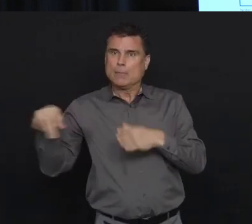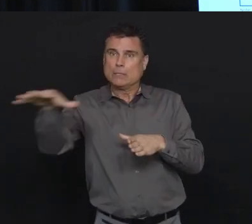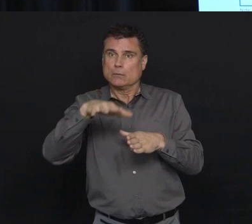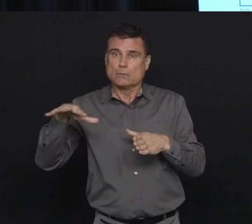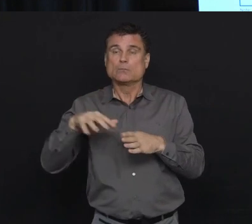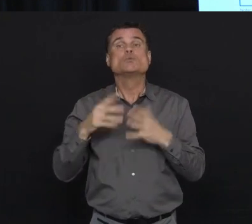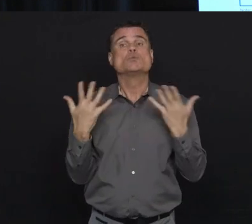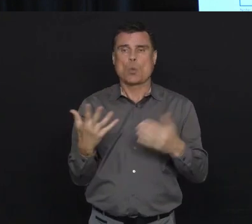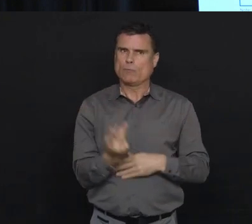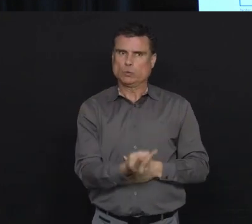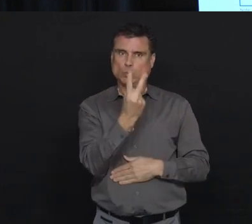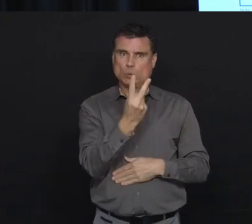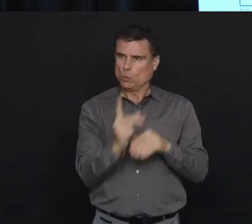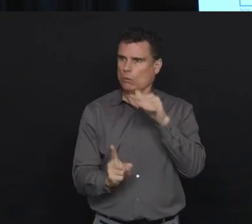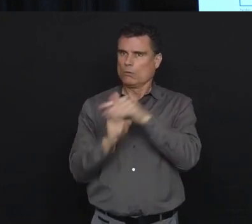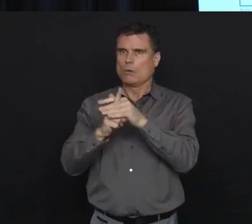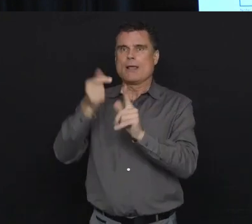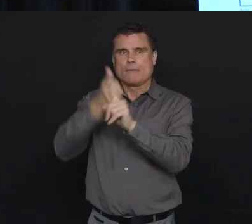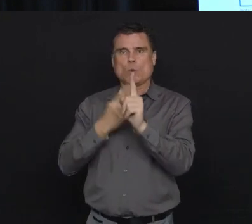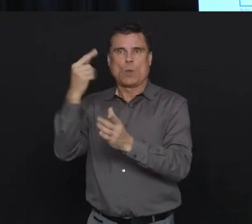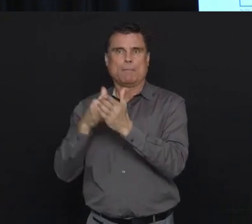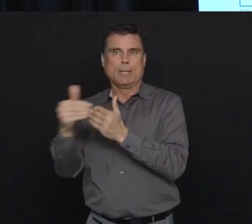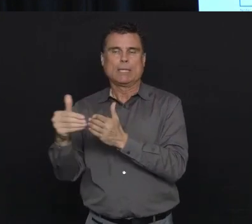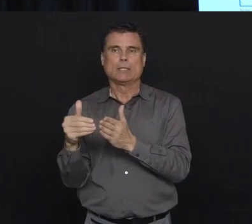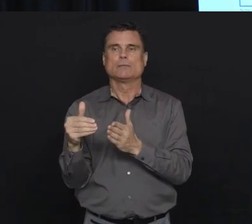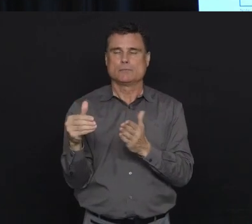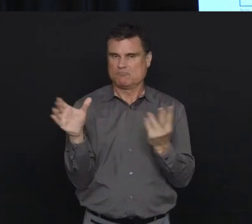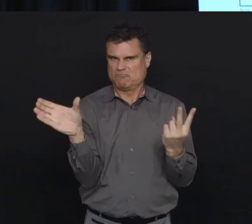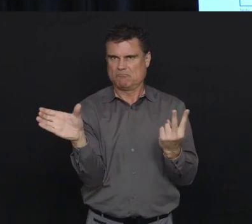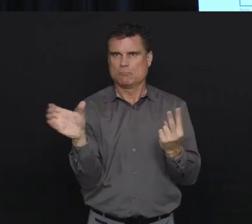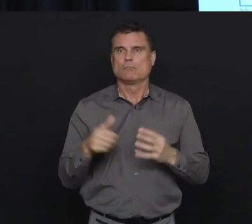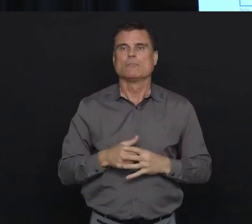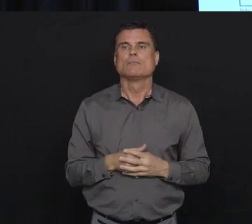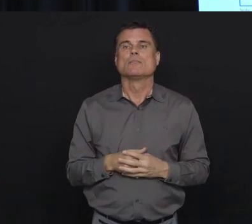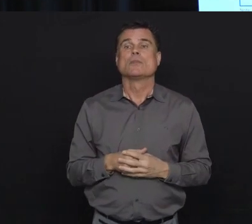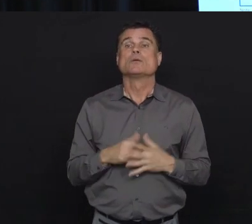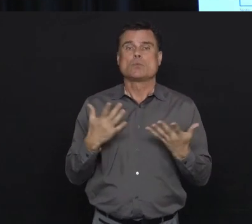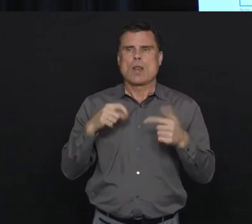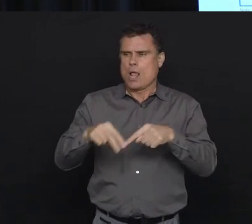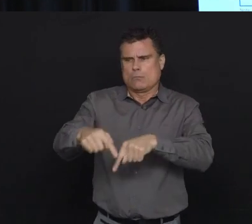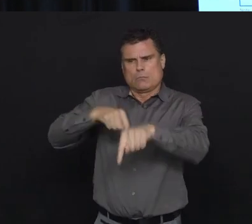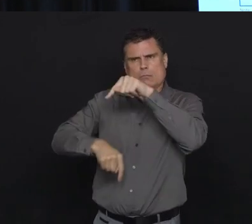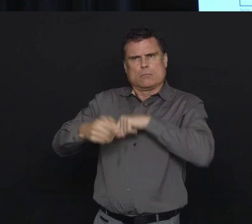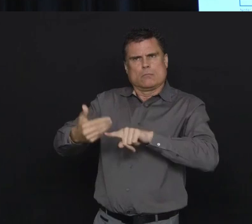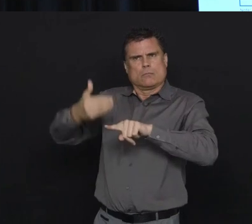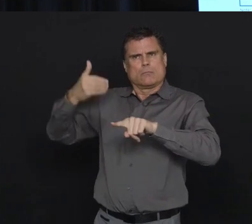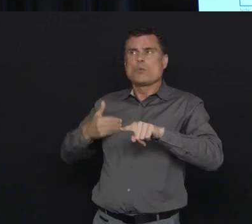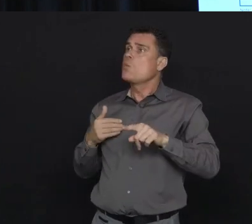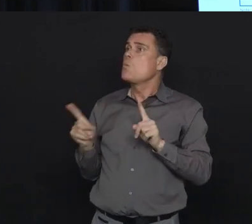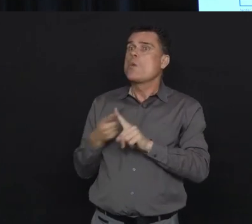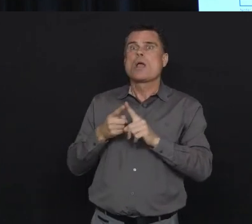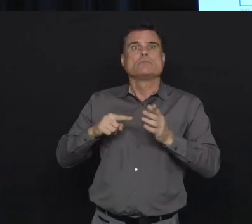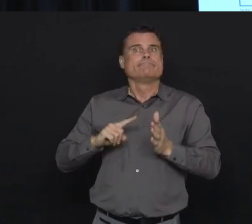hit the rate of two per million population. For BC, that pulls us back